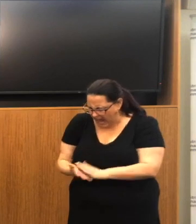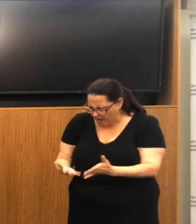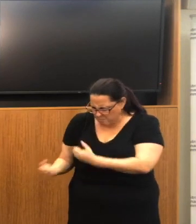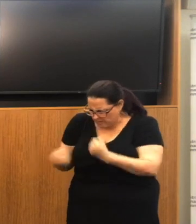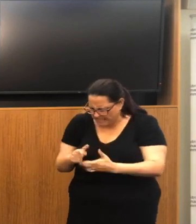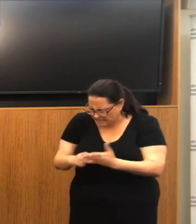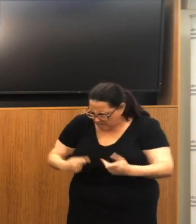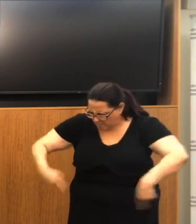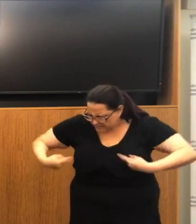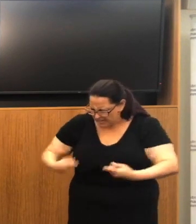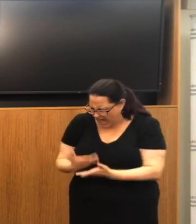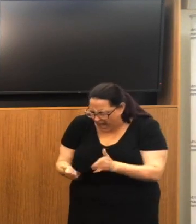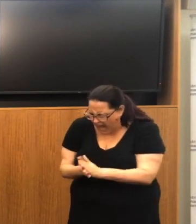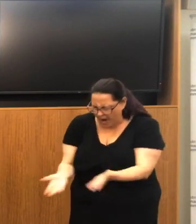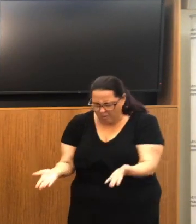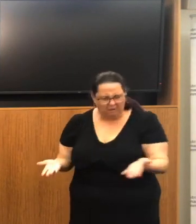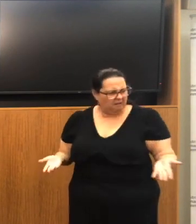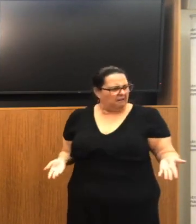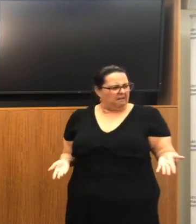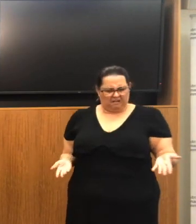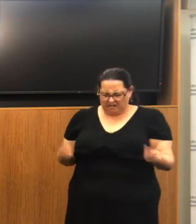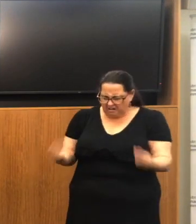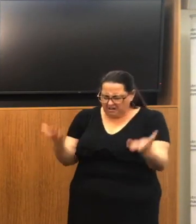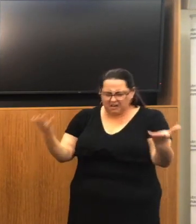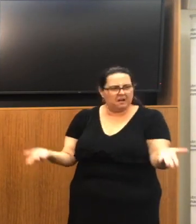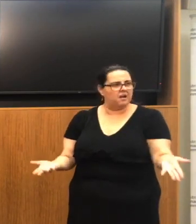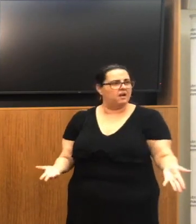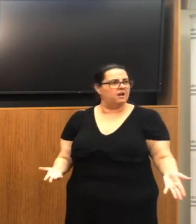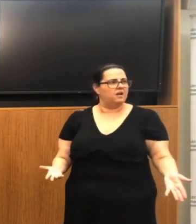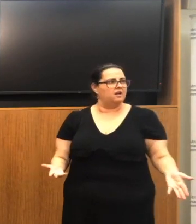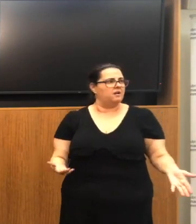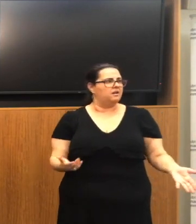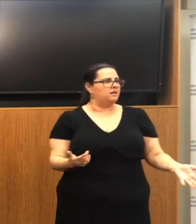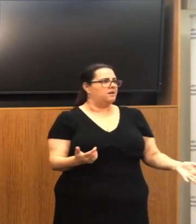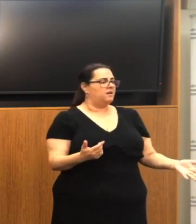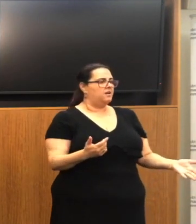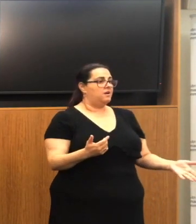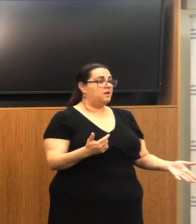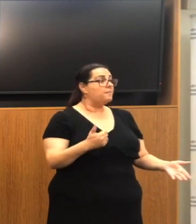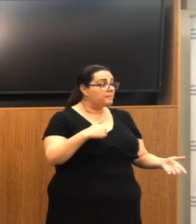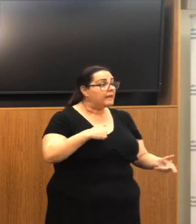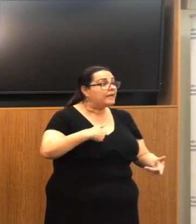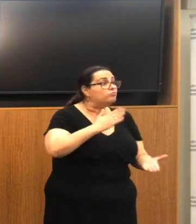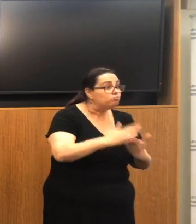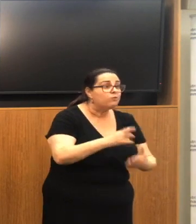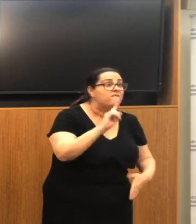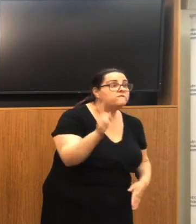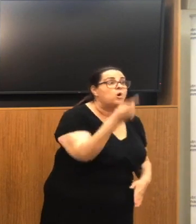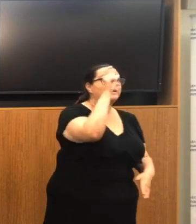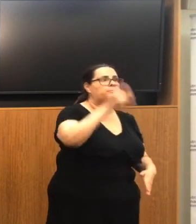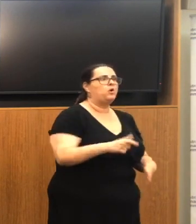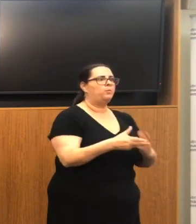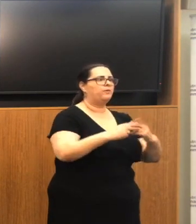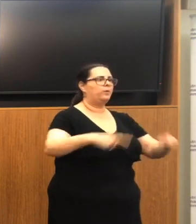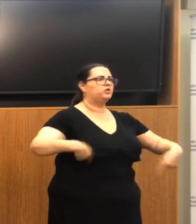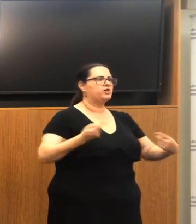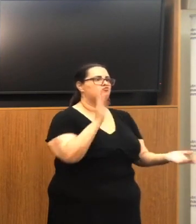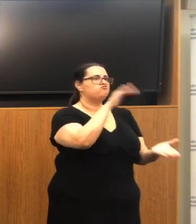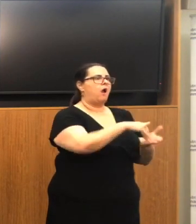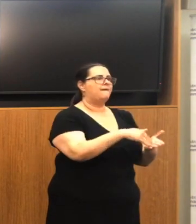With a wheelchair? How is this possible? And I was told that I was the first person in a wheelchair that had ever arrived in Greece.